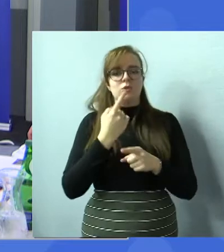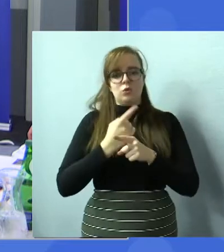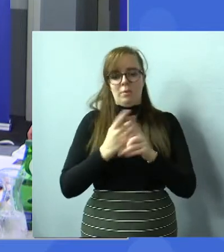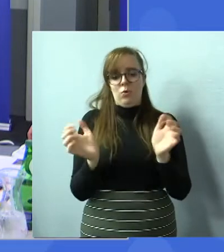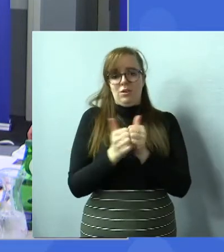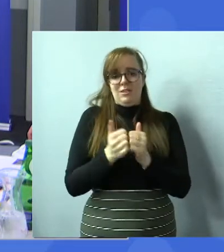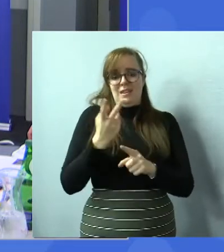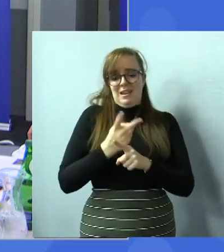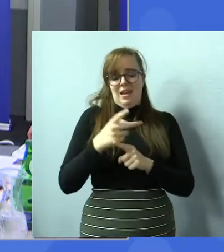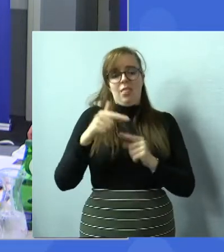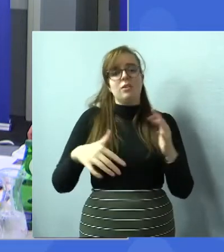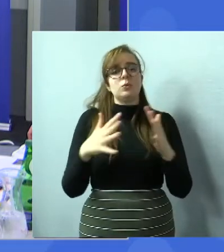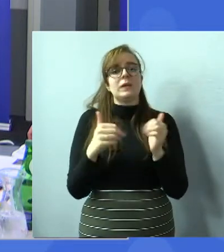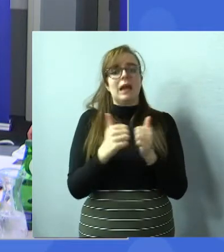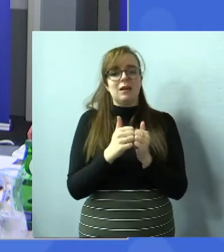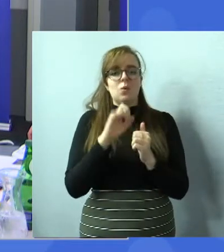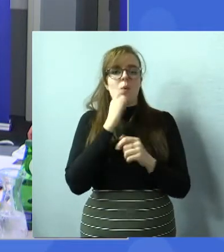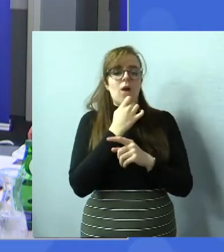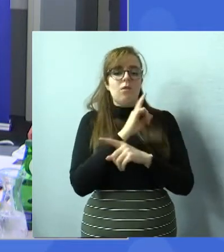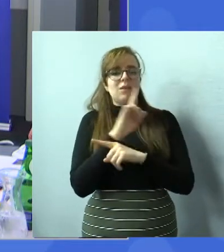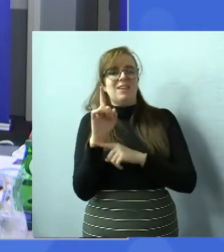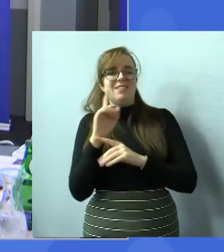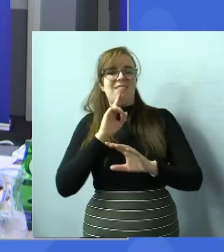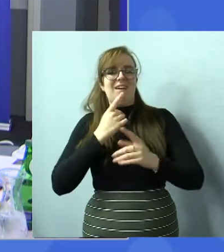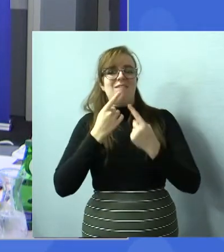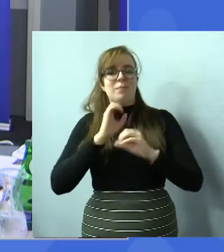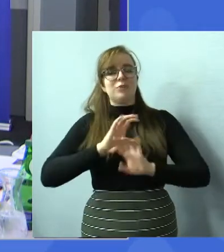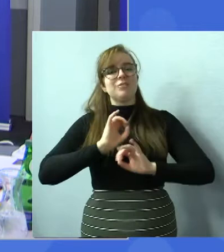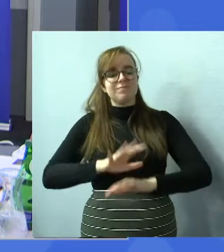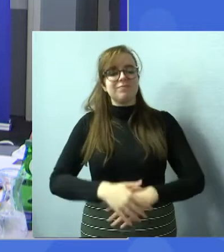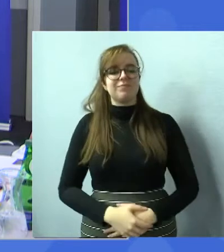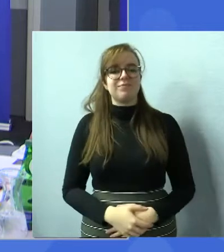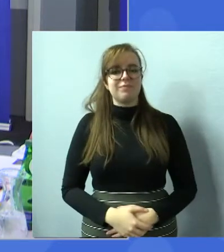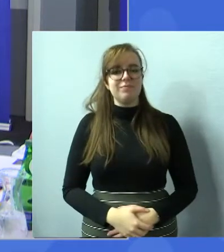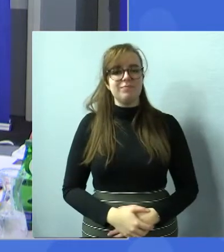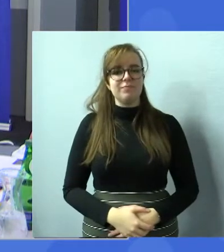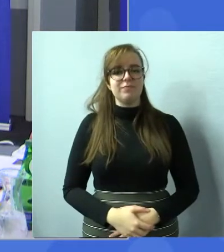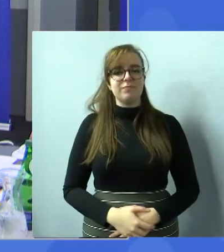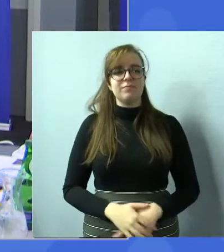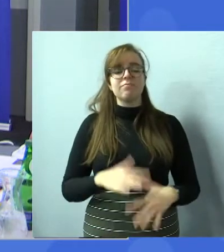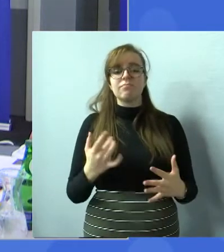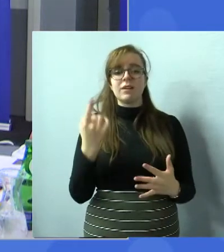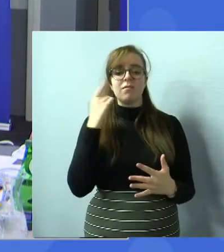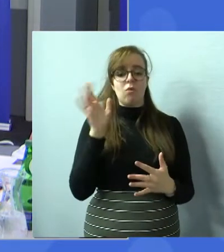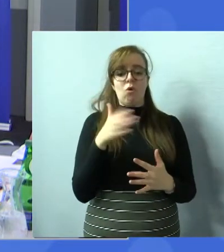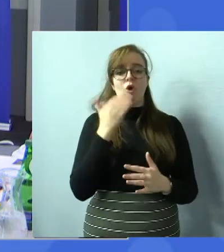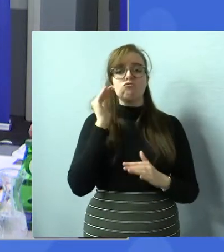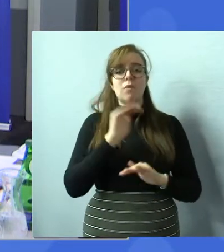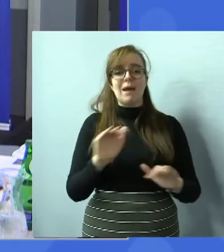we'll tell you a little bit more about that later in the morning otherwise I think that's all the reminders for now we're getting on with our introductions